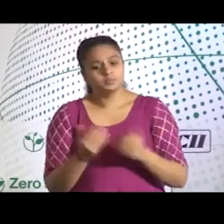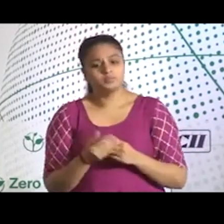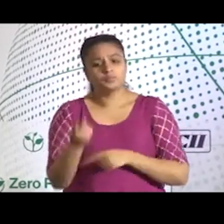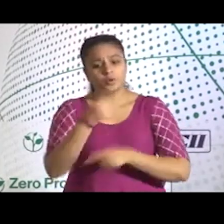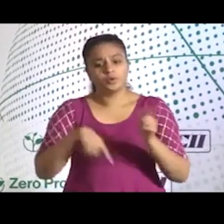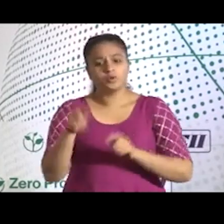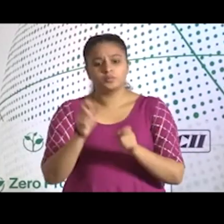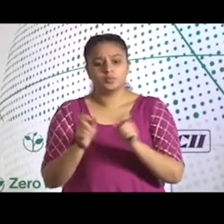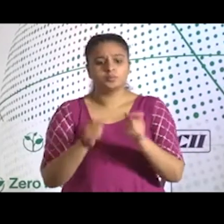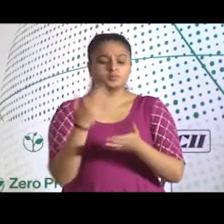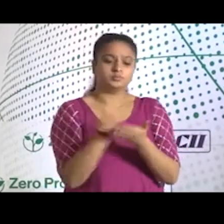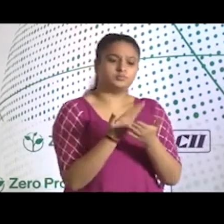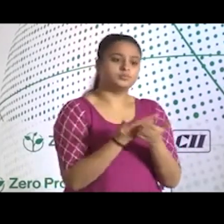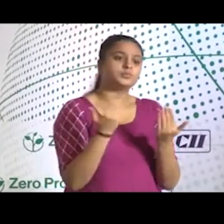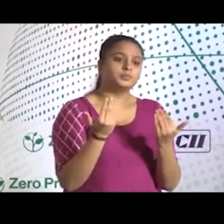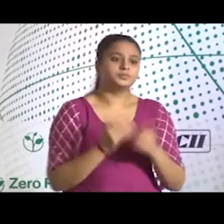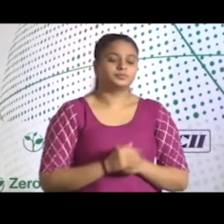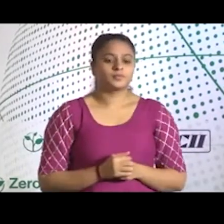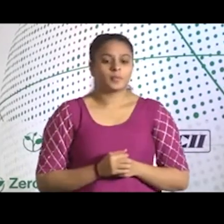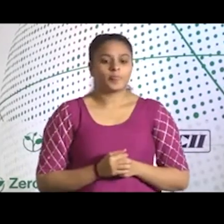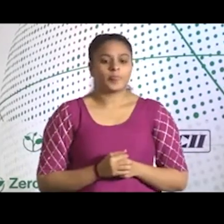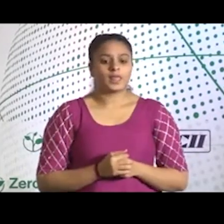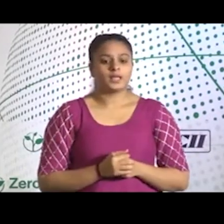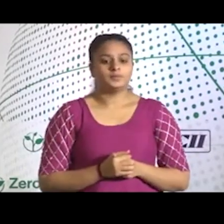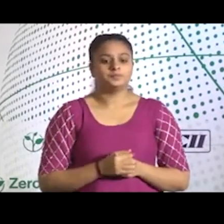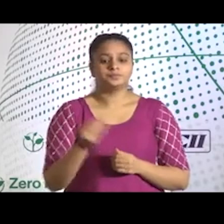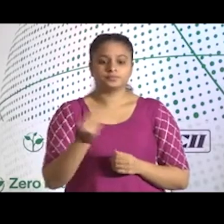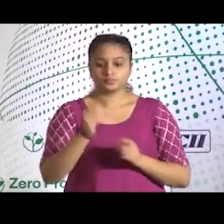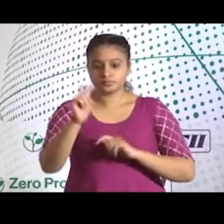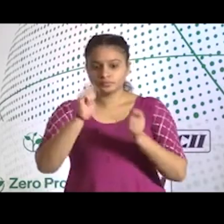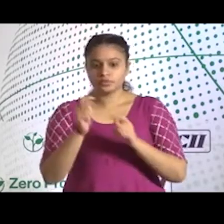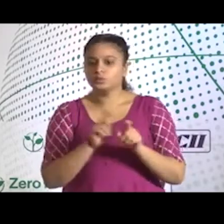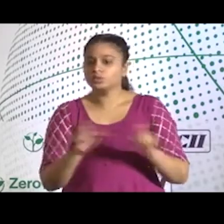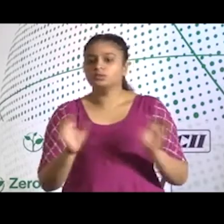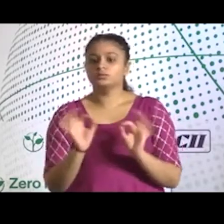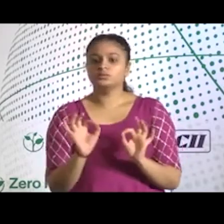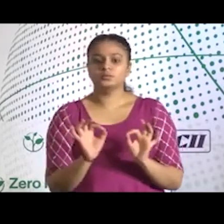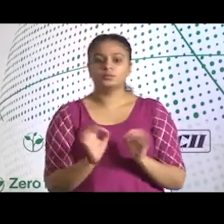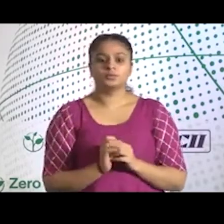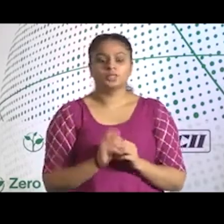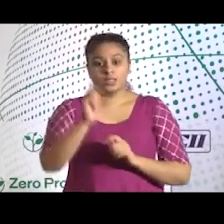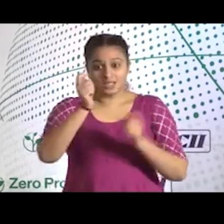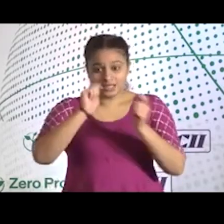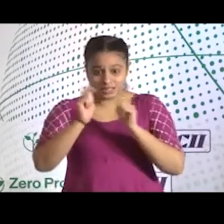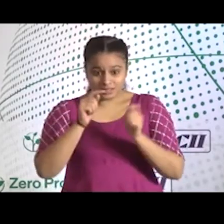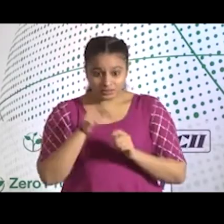But again, somewhere the roles are not curated enough where we are attracting